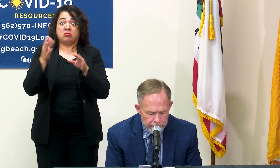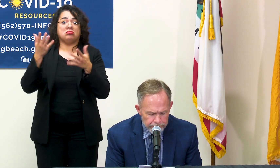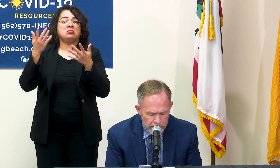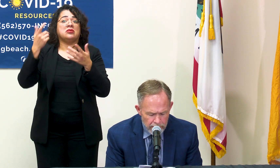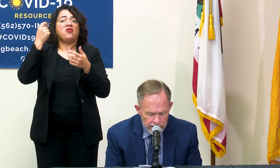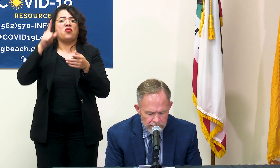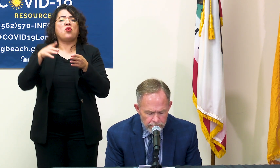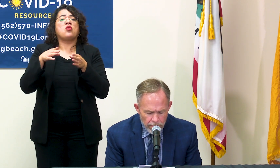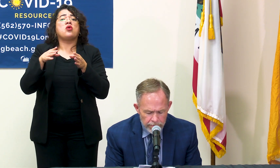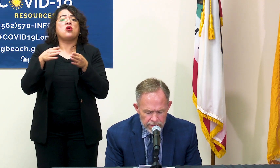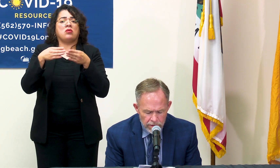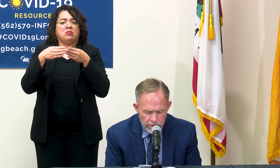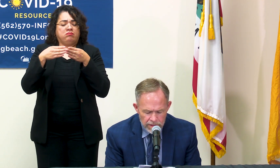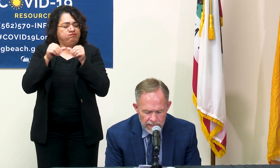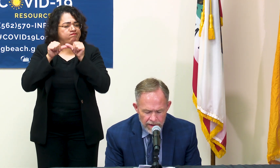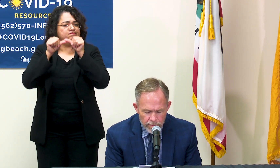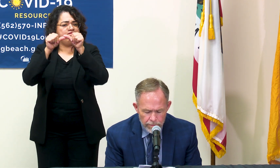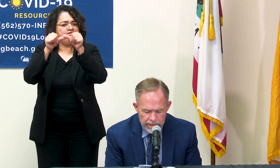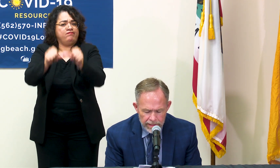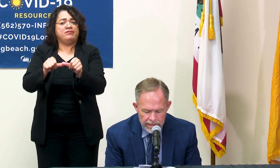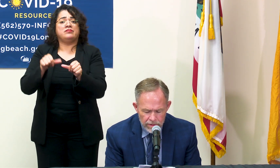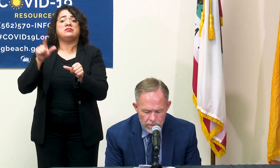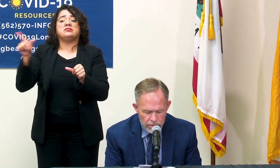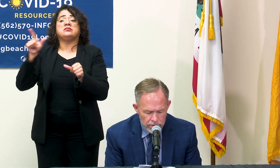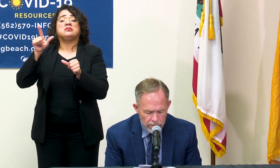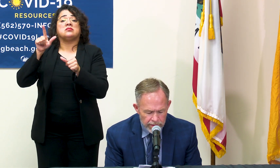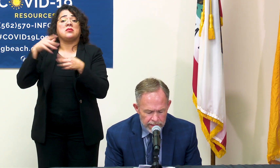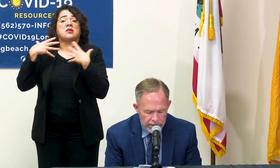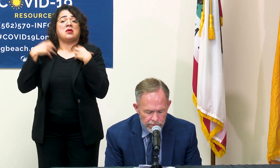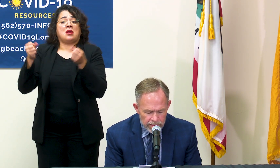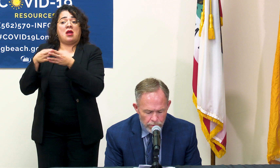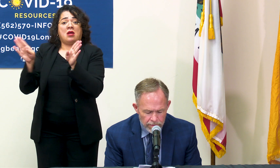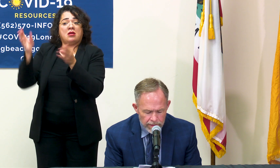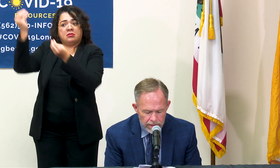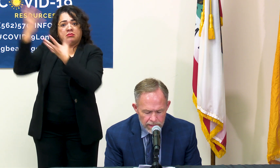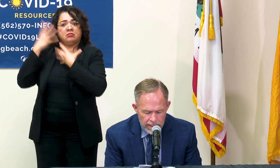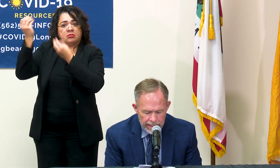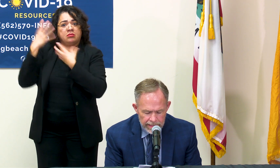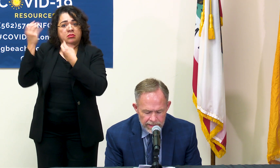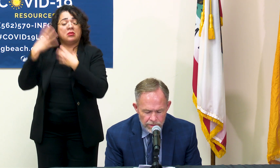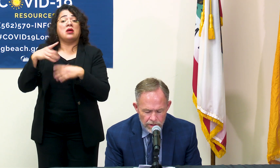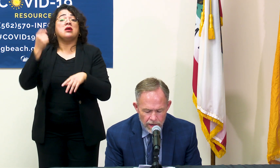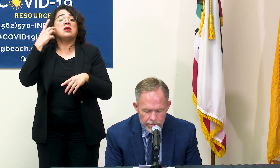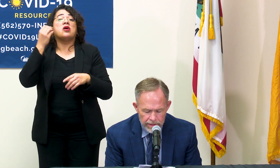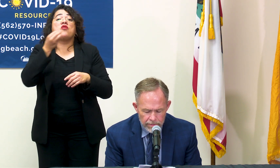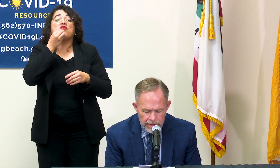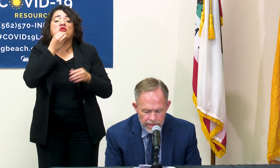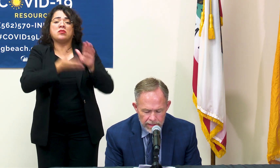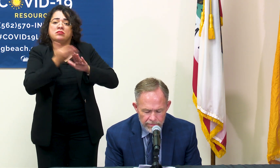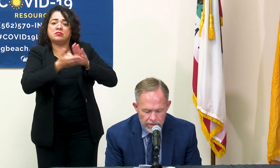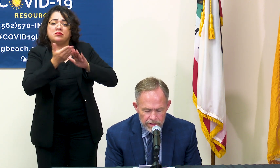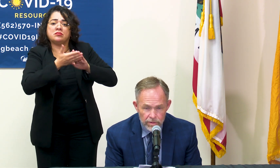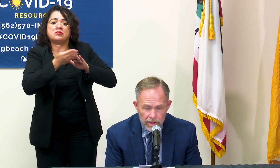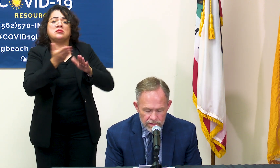These Departments include staff who will be cleaning schools, serving and transporting meals, and continue to operate the many of our centralized